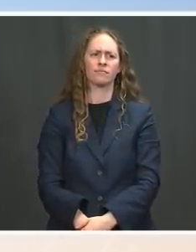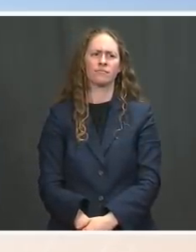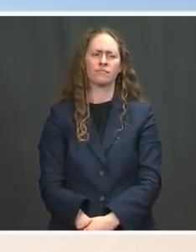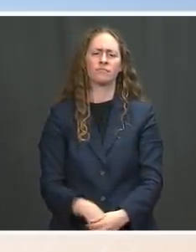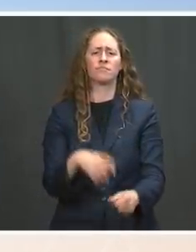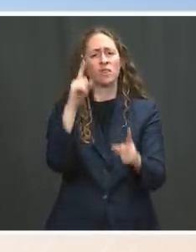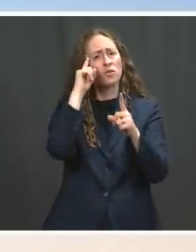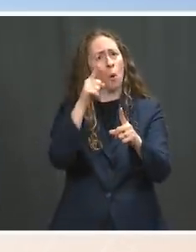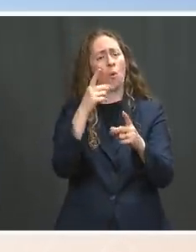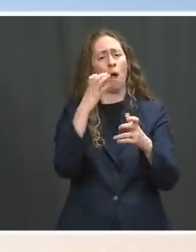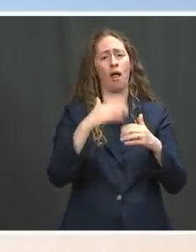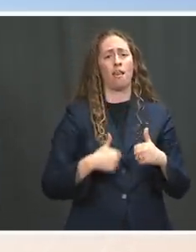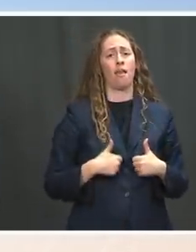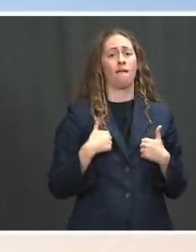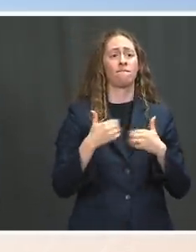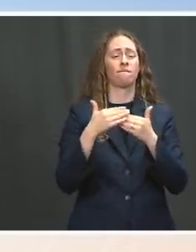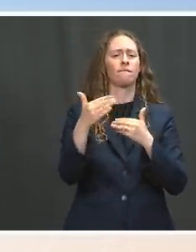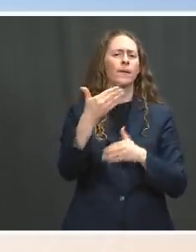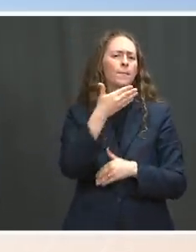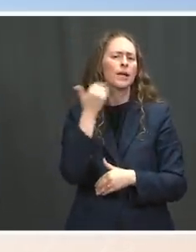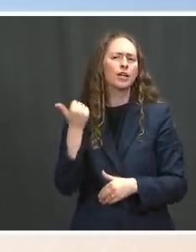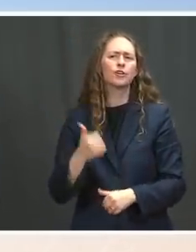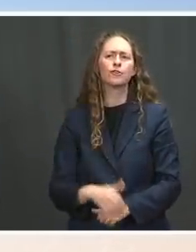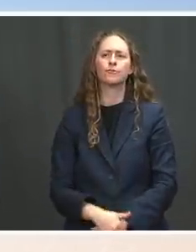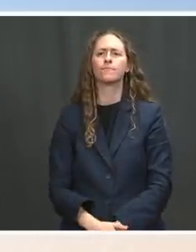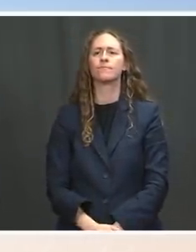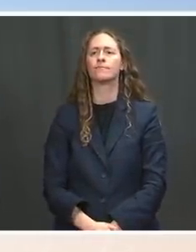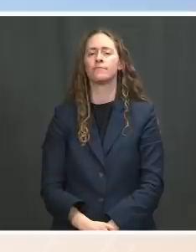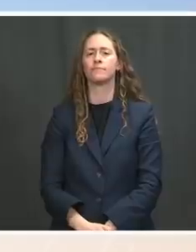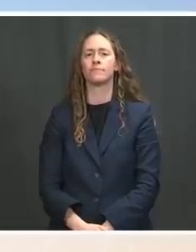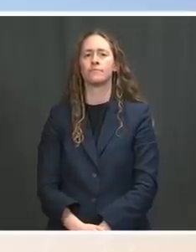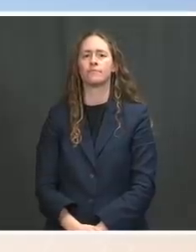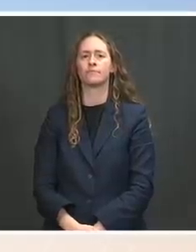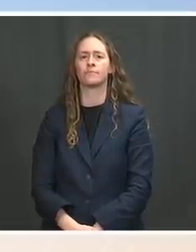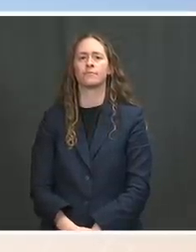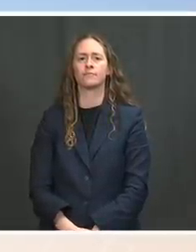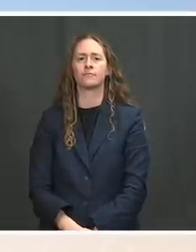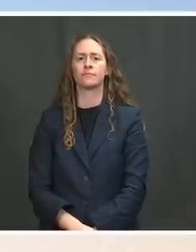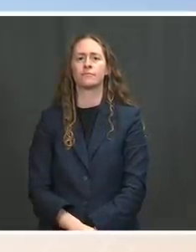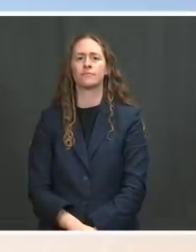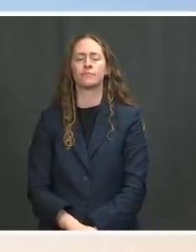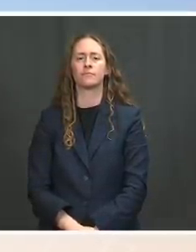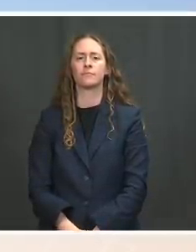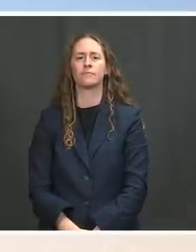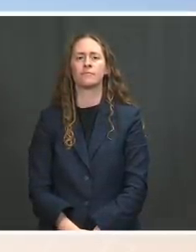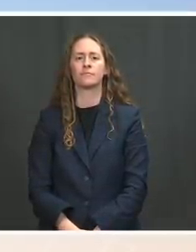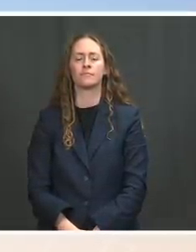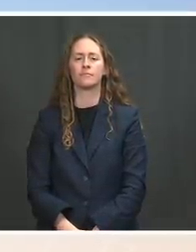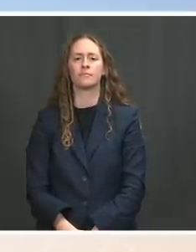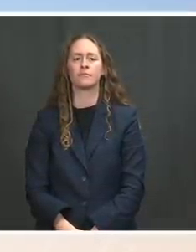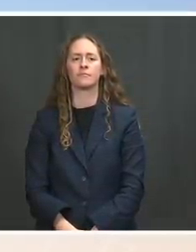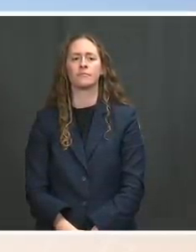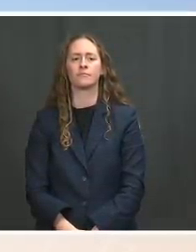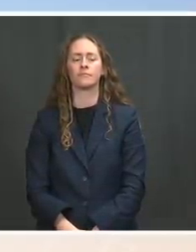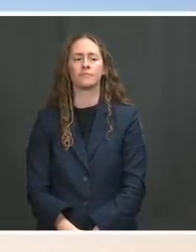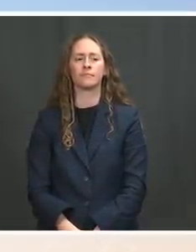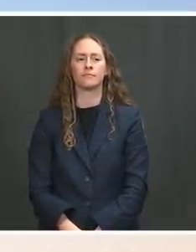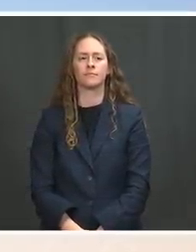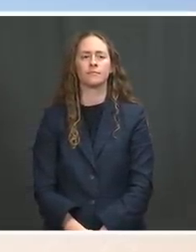picking back up on what was asked earlier on: Is this a concern going forward that the prices will continue to rise, that they will have an impact on the recovery